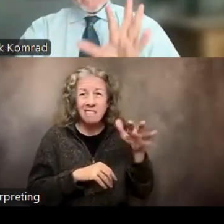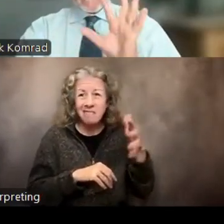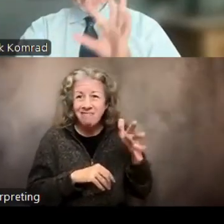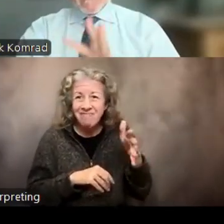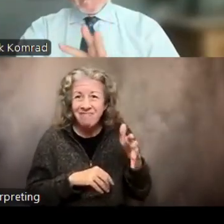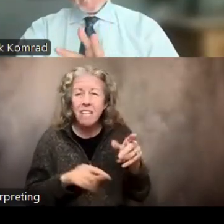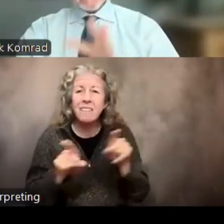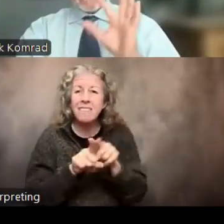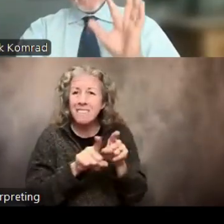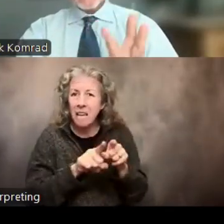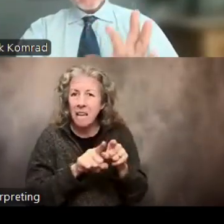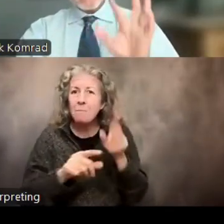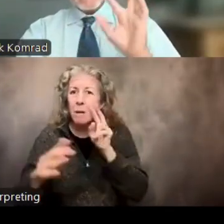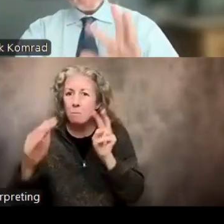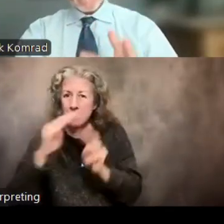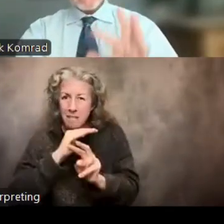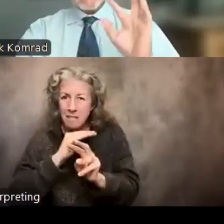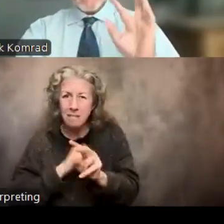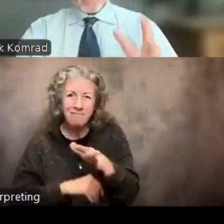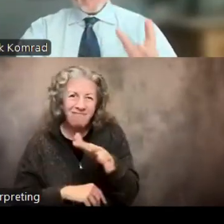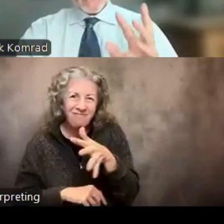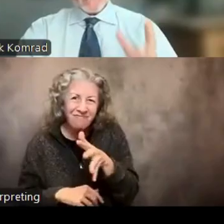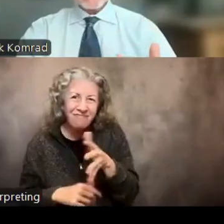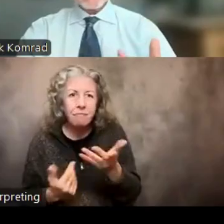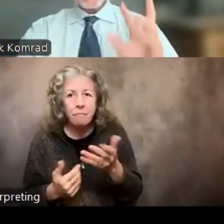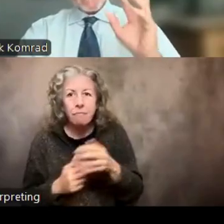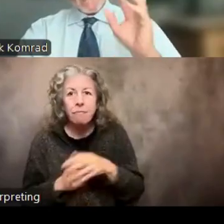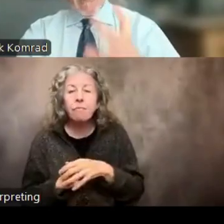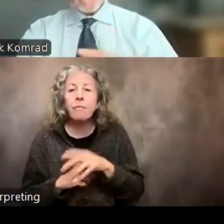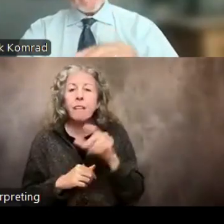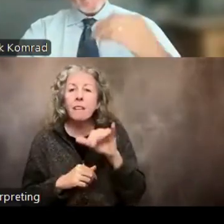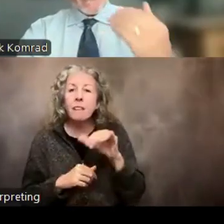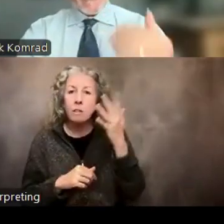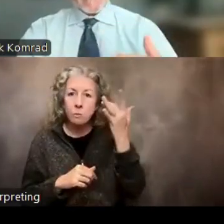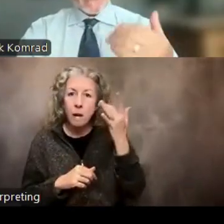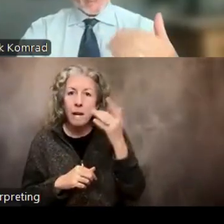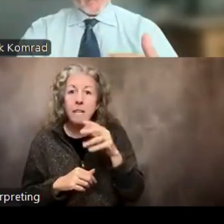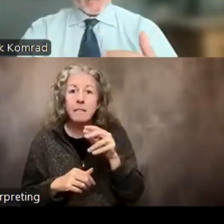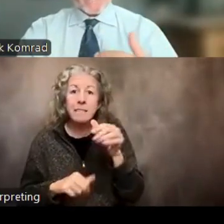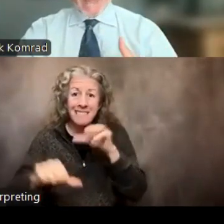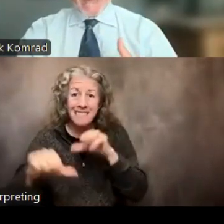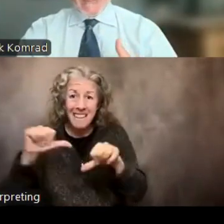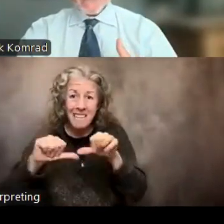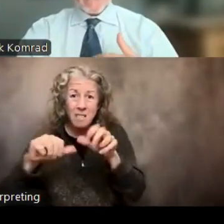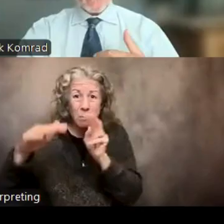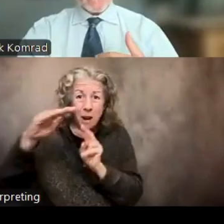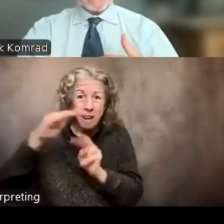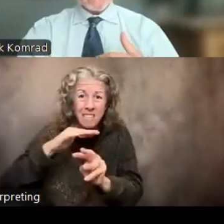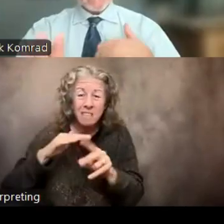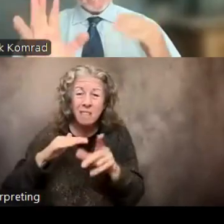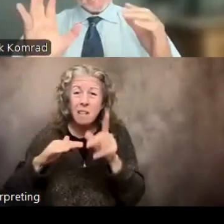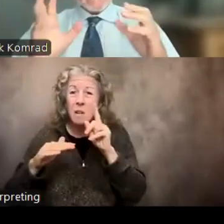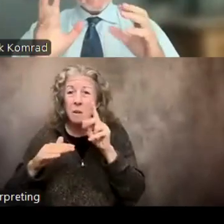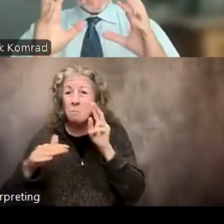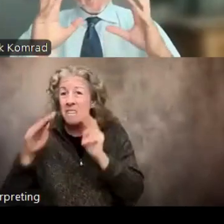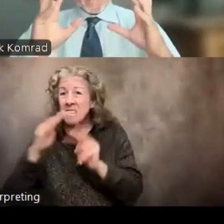indeed, that's why the science of prognosis, when it comes to predicting the course of psychiatric illness is, you